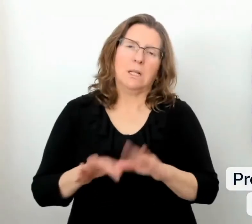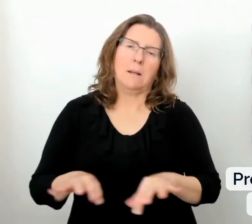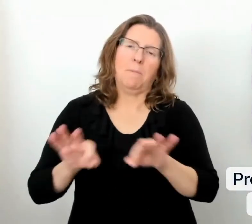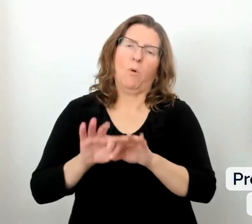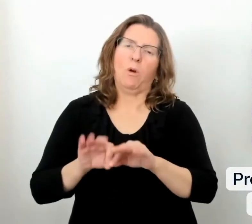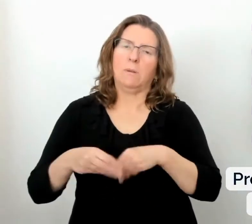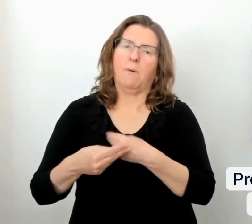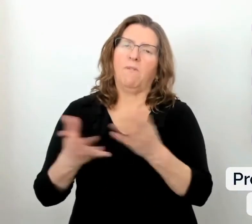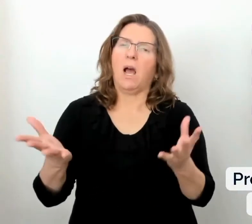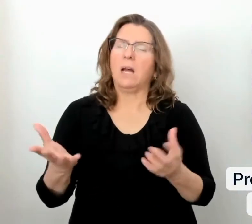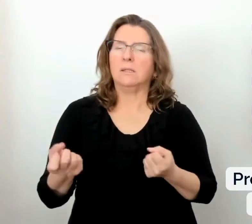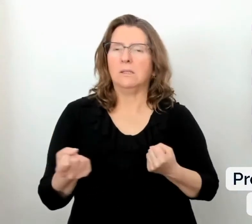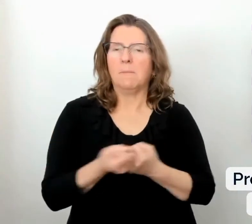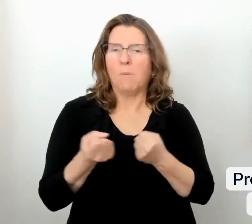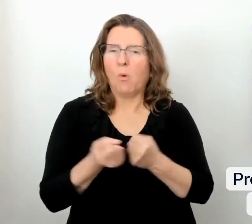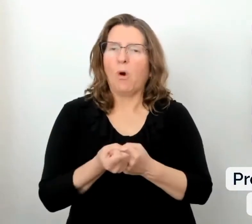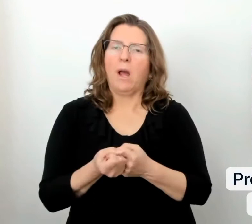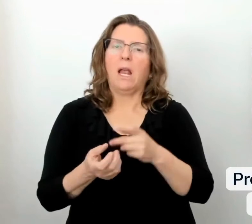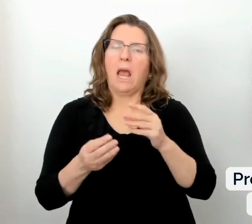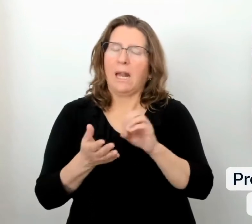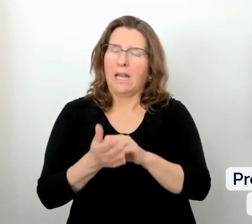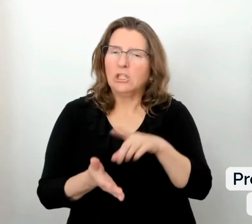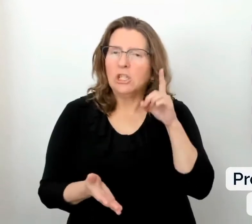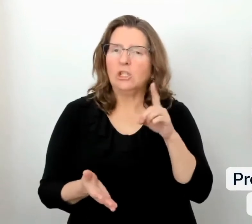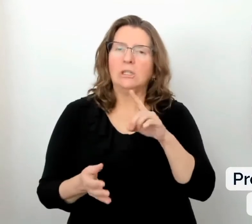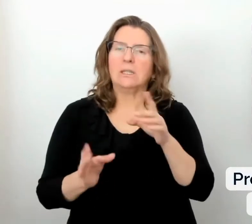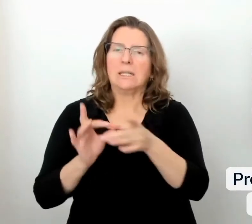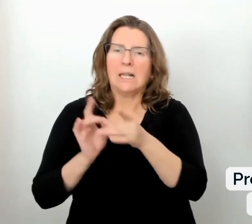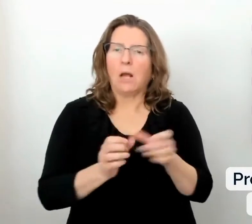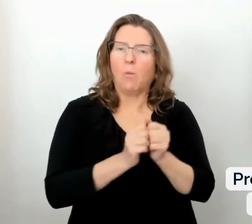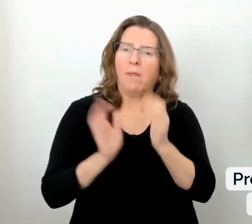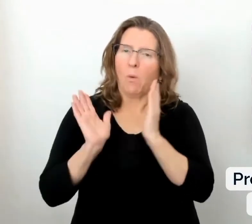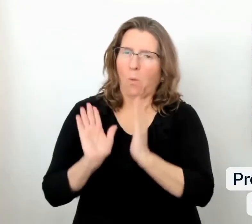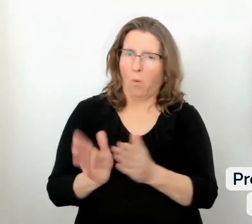Provide tips about how to stay organized.